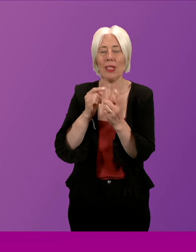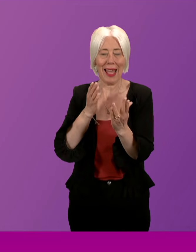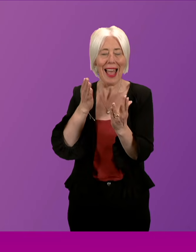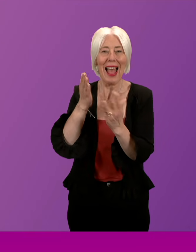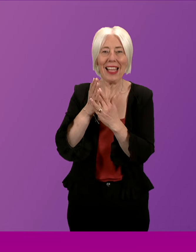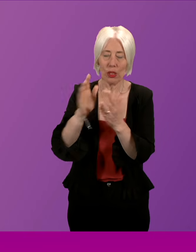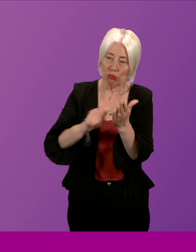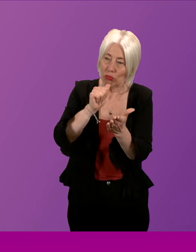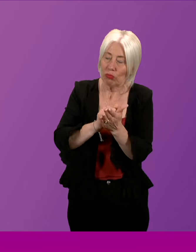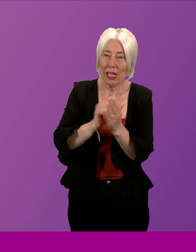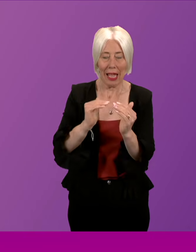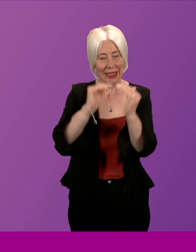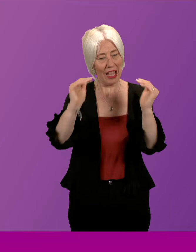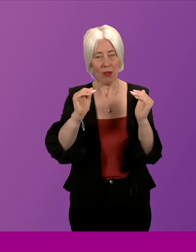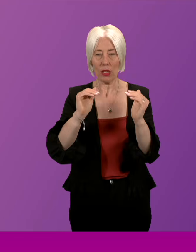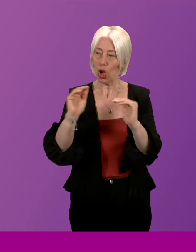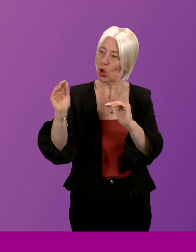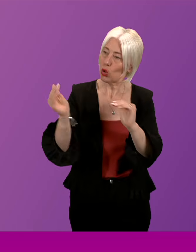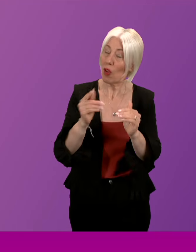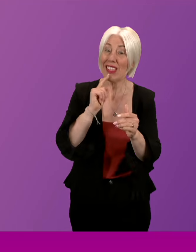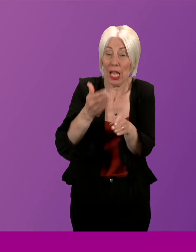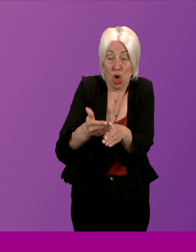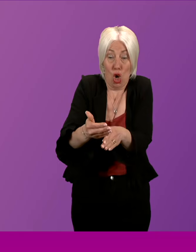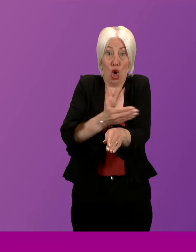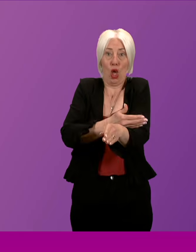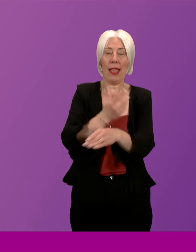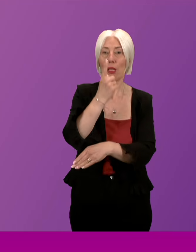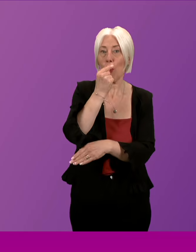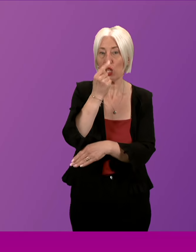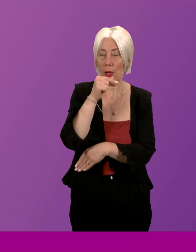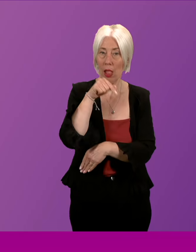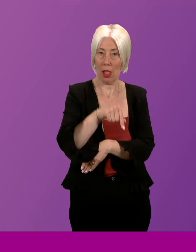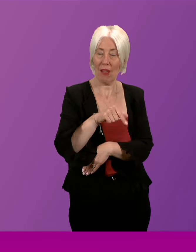levels of service, and engagement with families at the earliest possible opportunity. On that